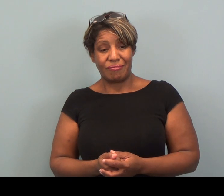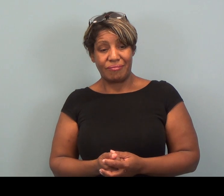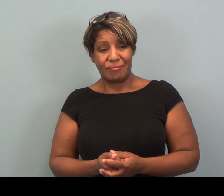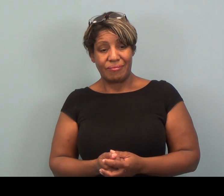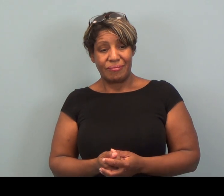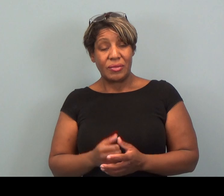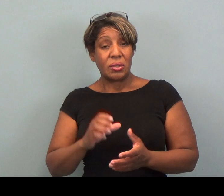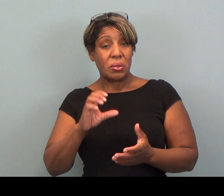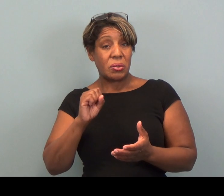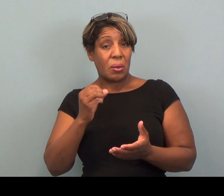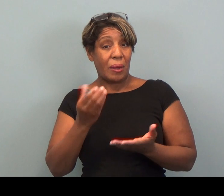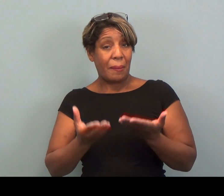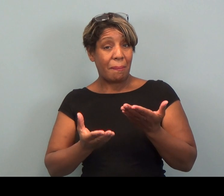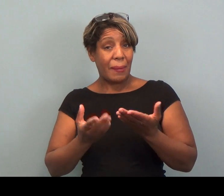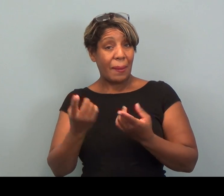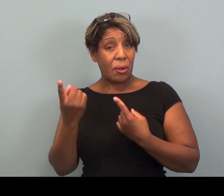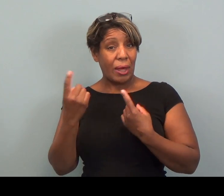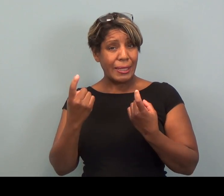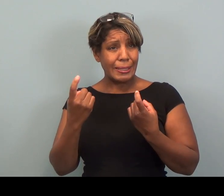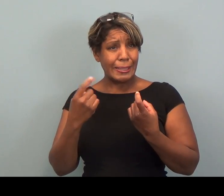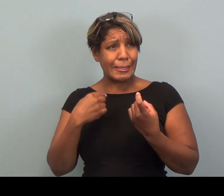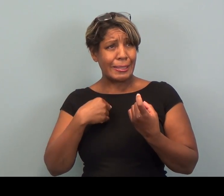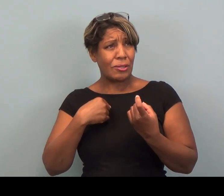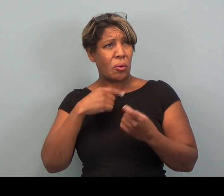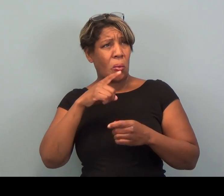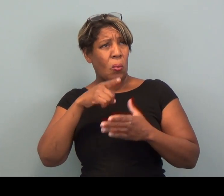So you may be asking what is a tax site?